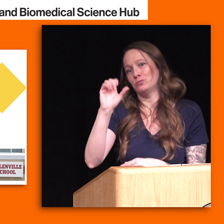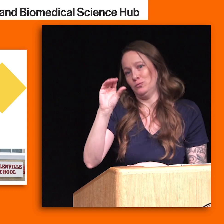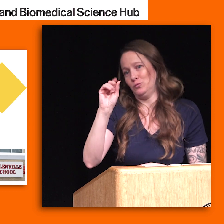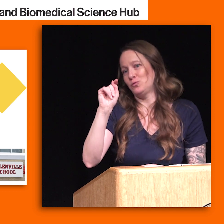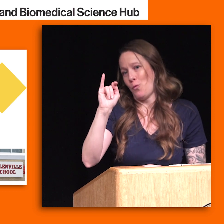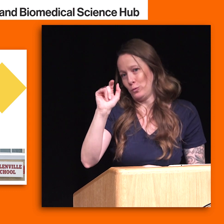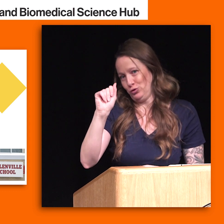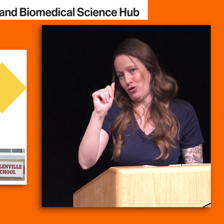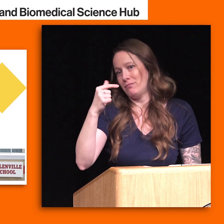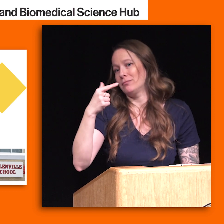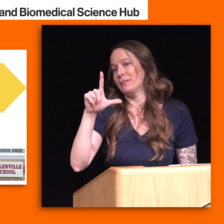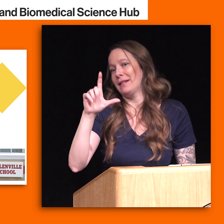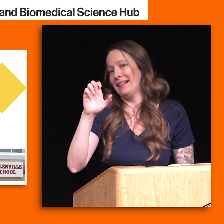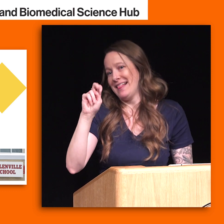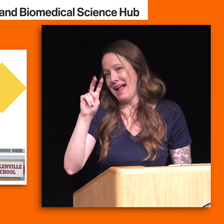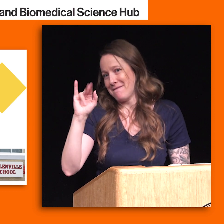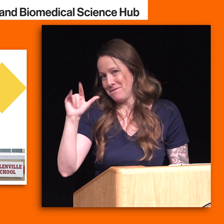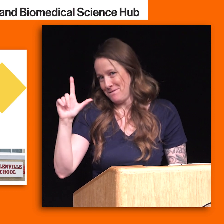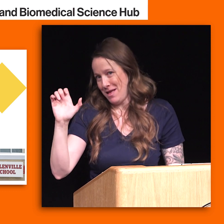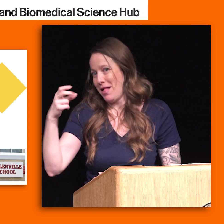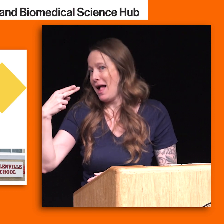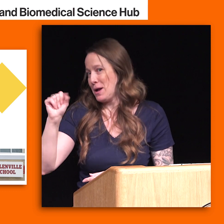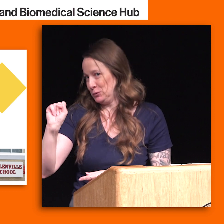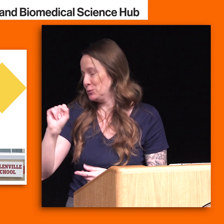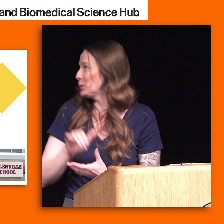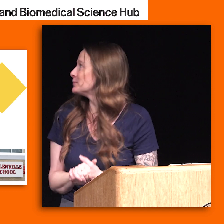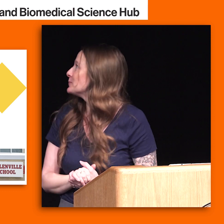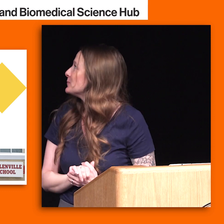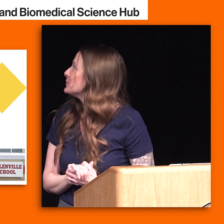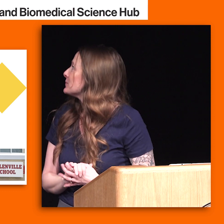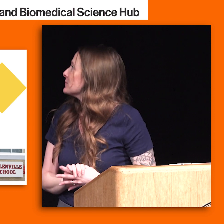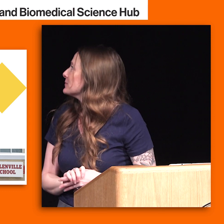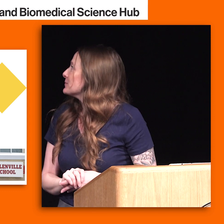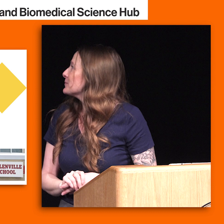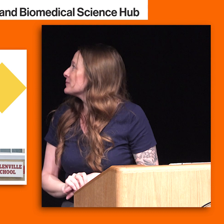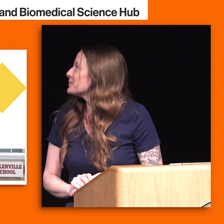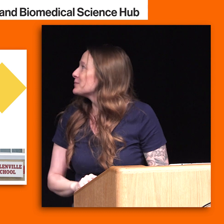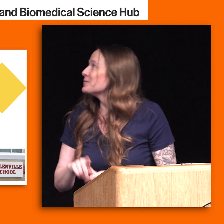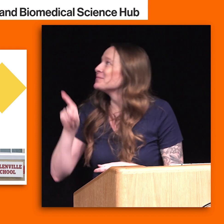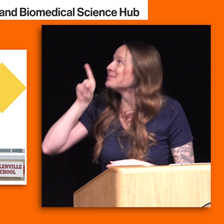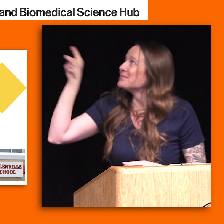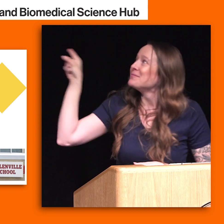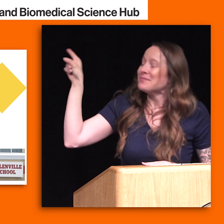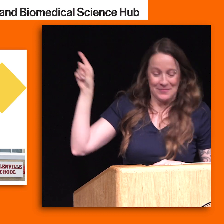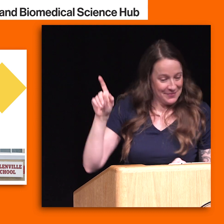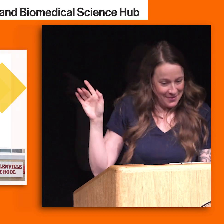transfer to my Scotia-Glenville High School, middle school near home.